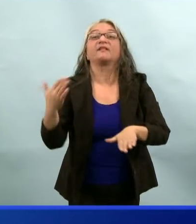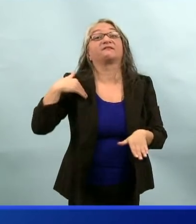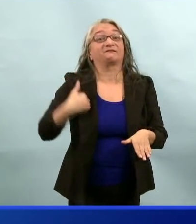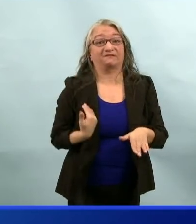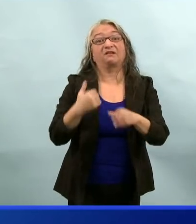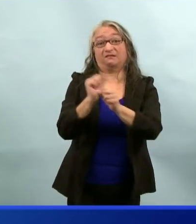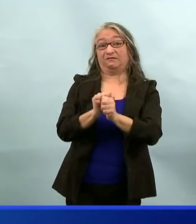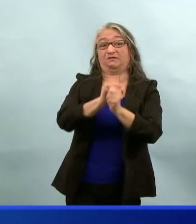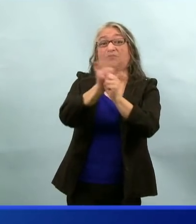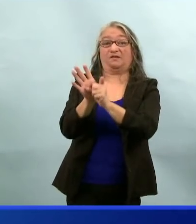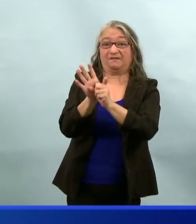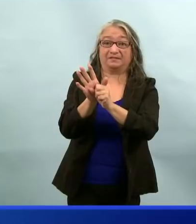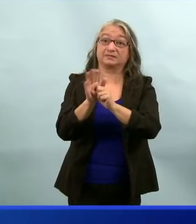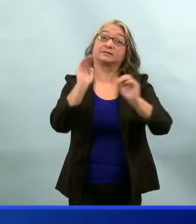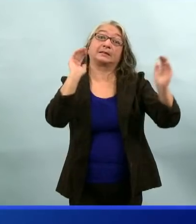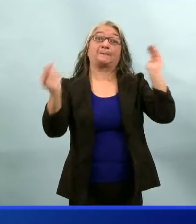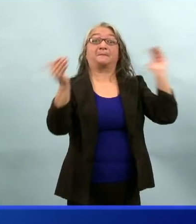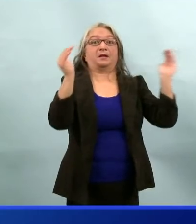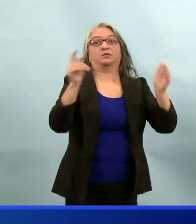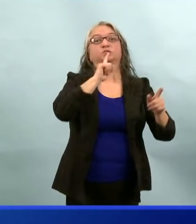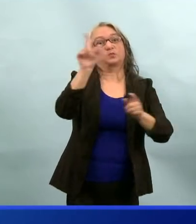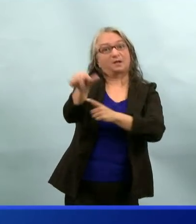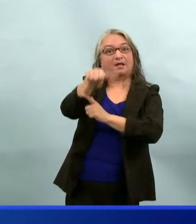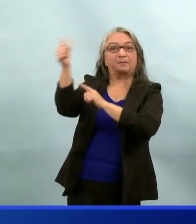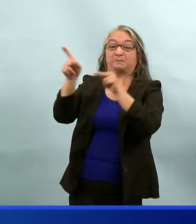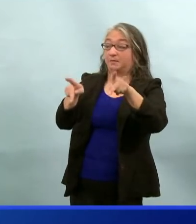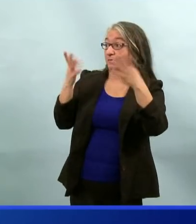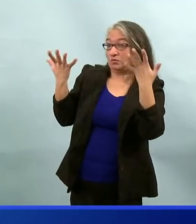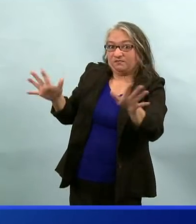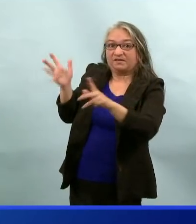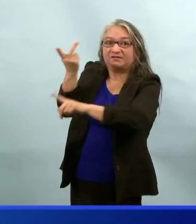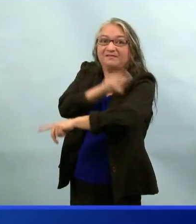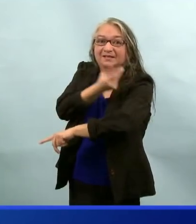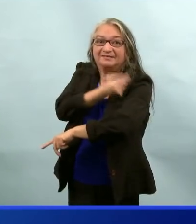the vaccine makes a difference to find a vaccine location near you